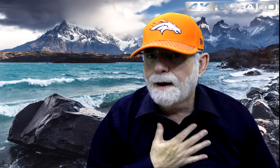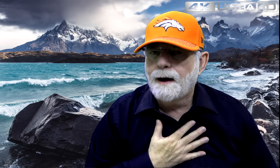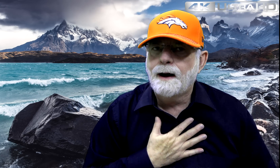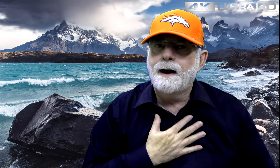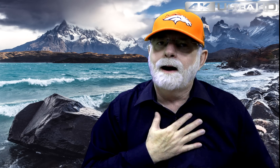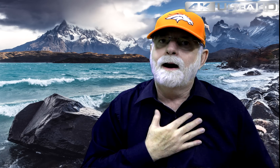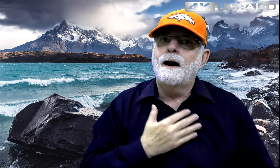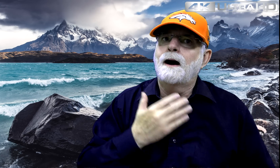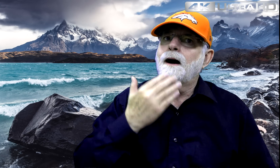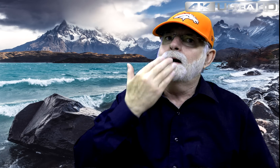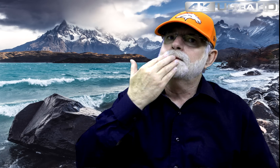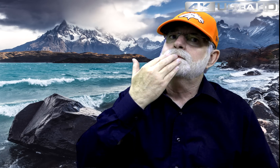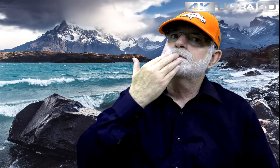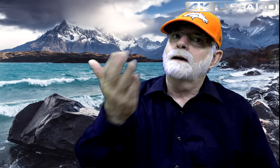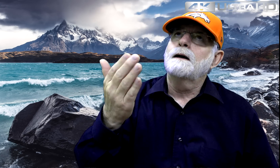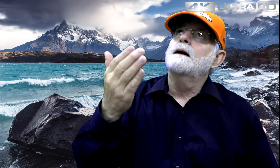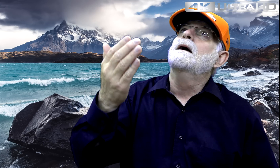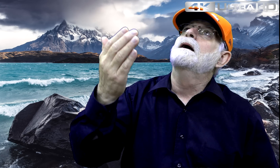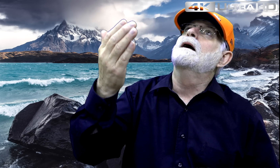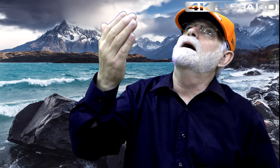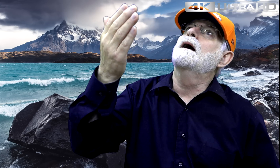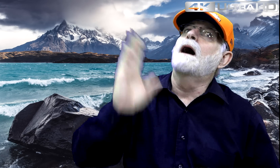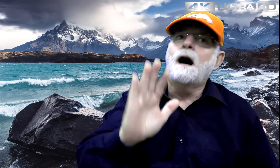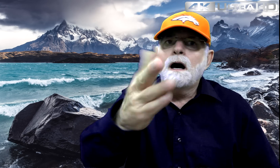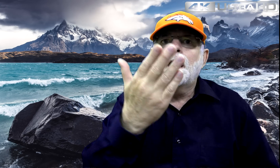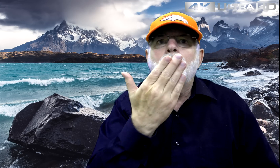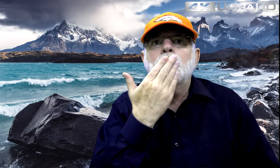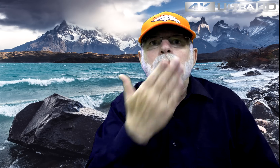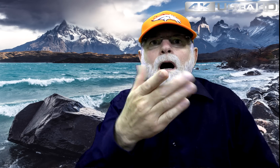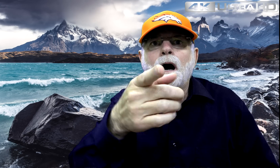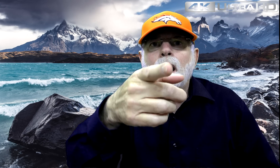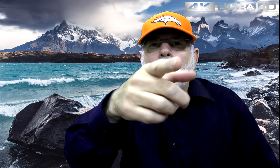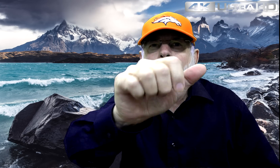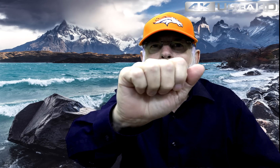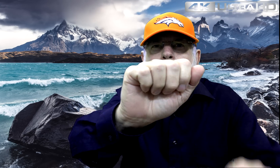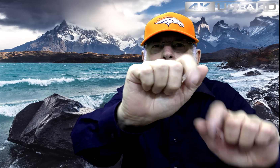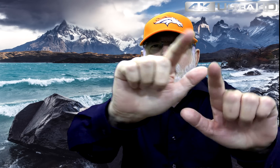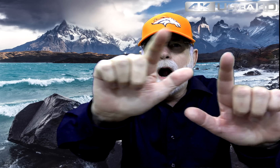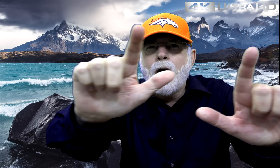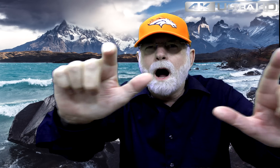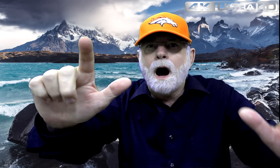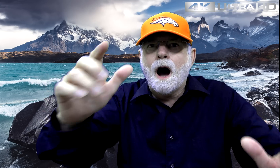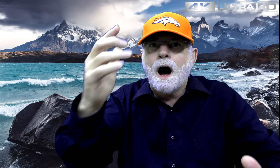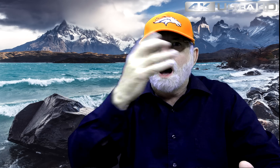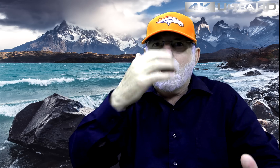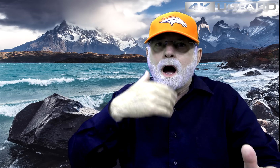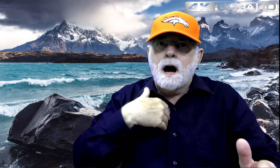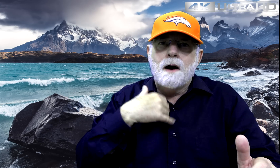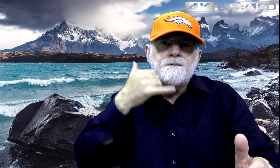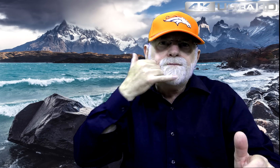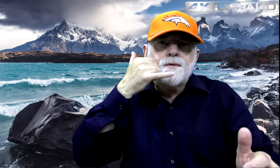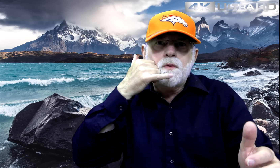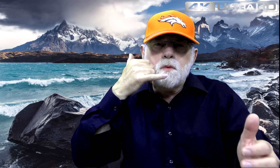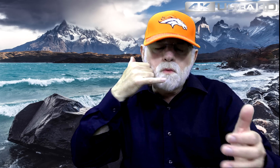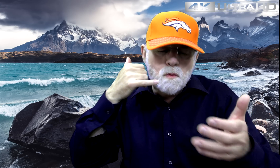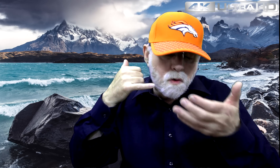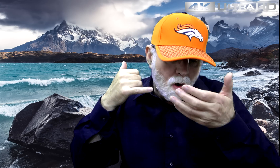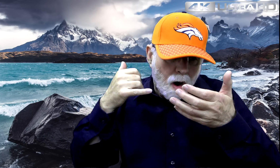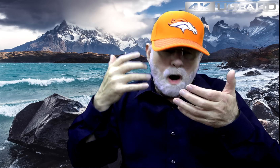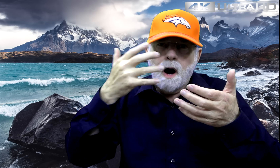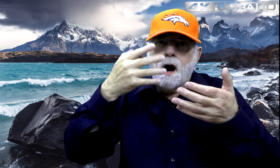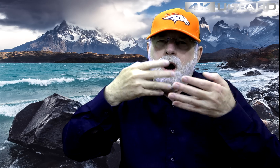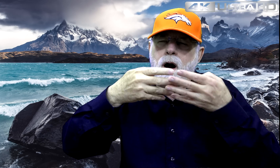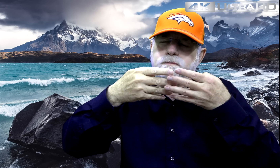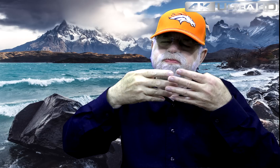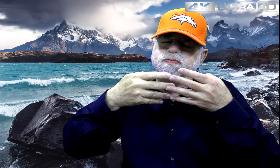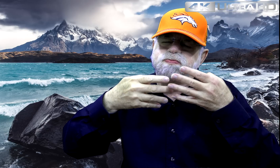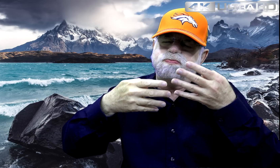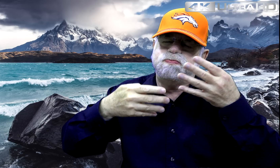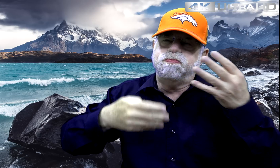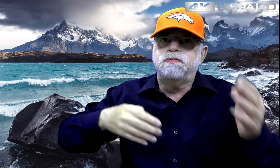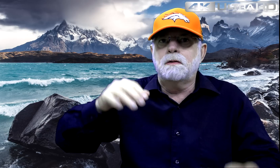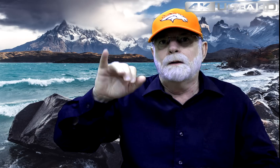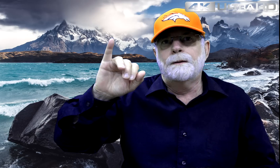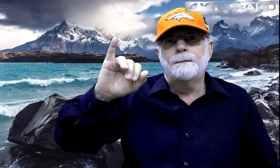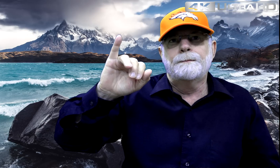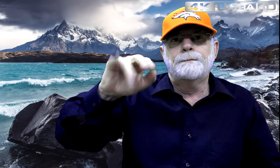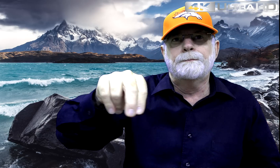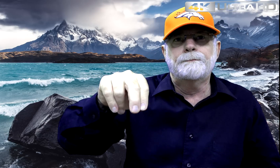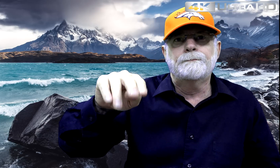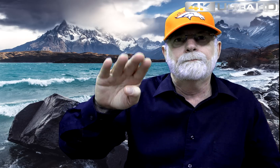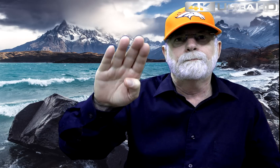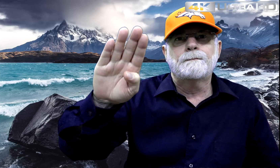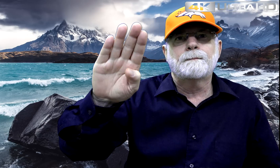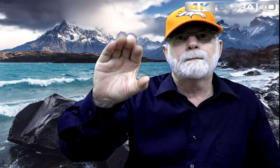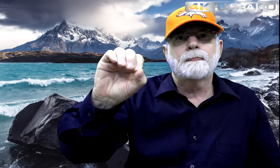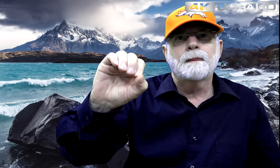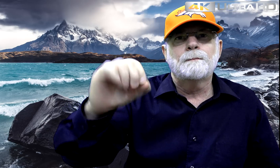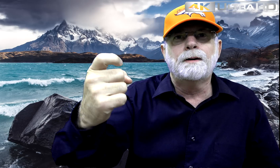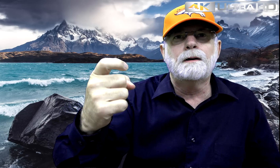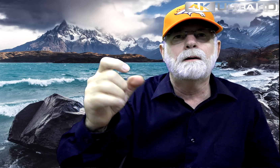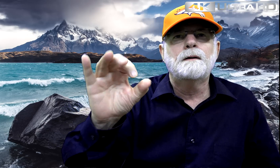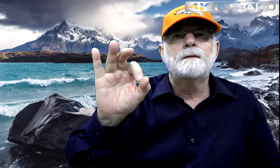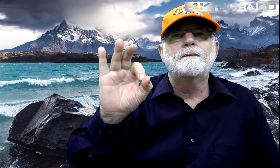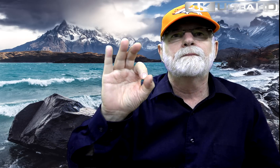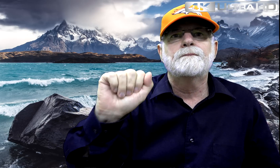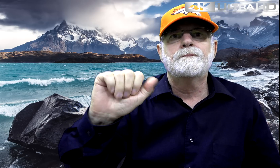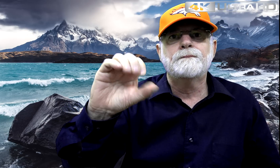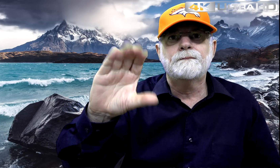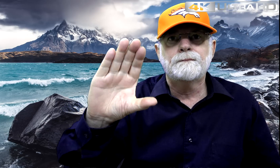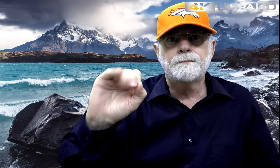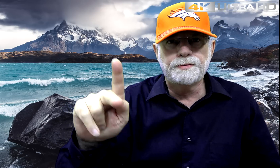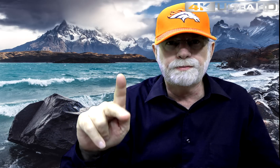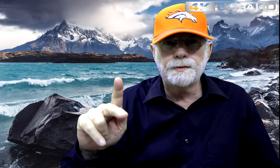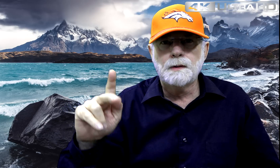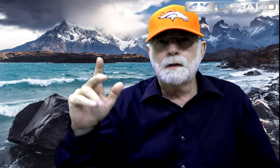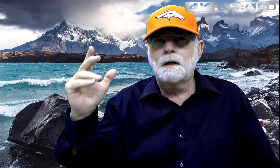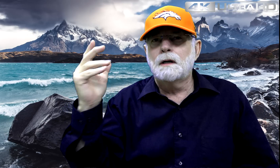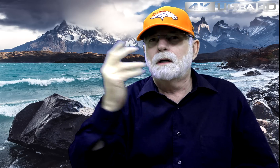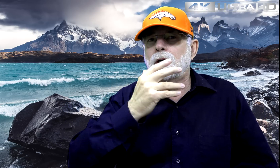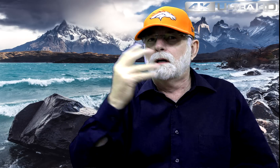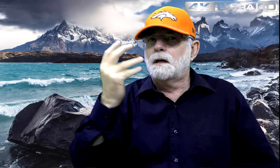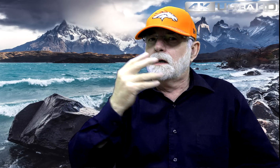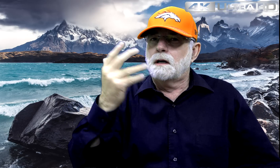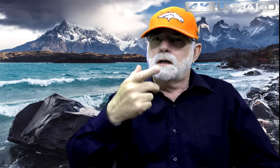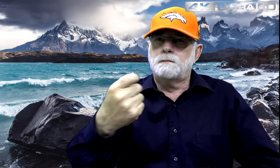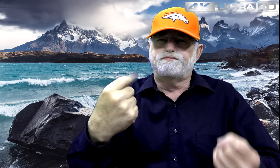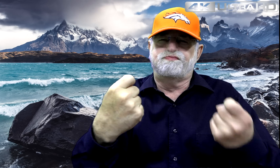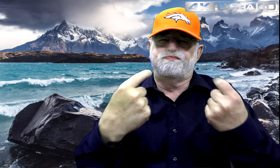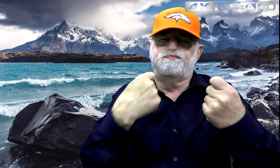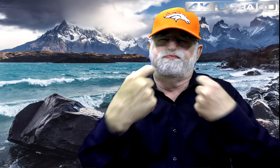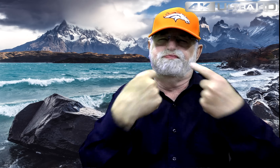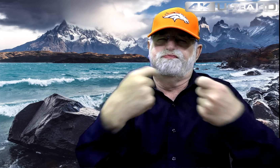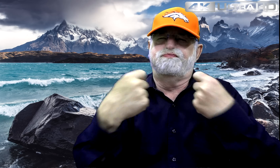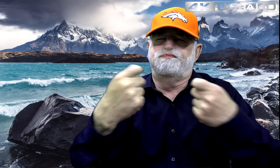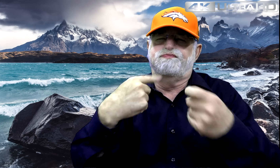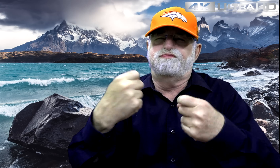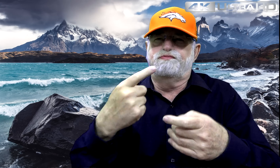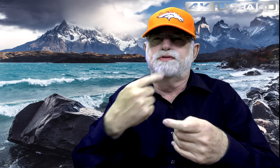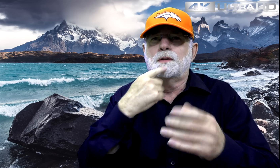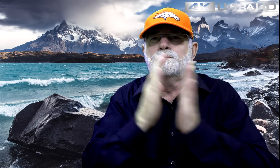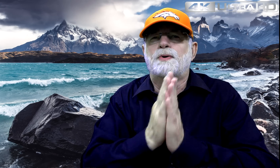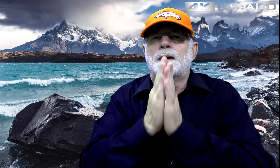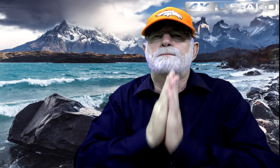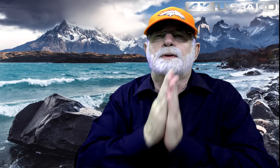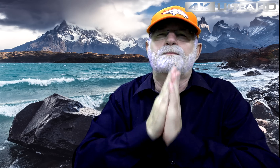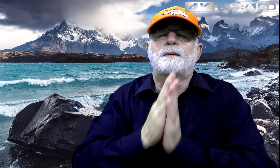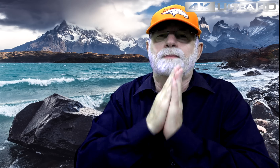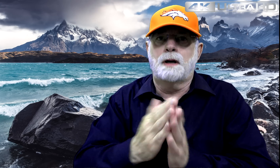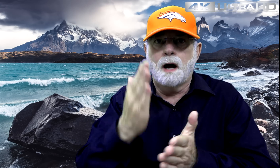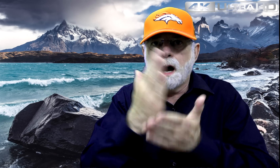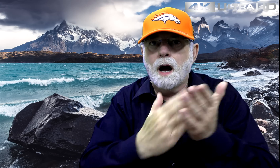Oh thank goodness thank you God thank you oh for your phone calls and your prayers. I got so many inbox messages on Facebook. Wow a lot of people sending me prayers